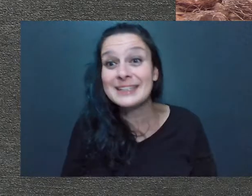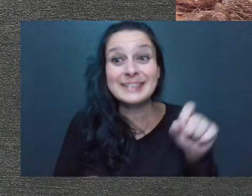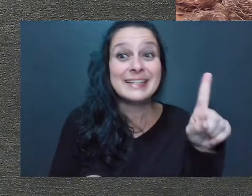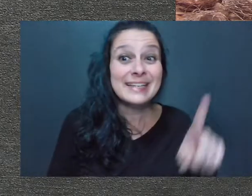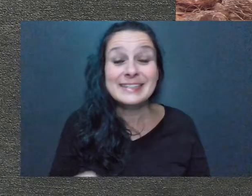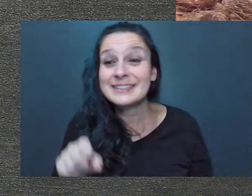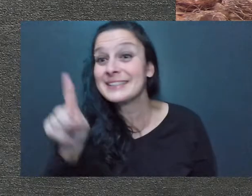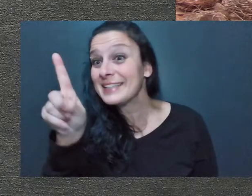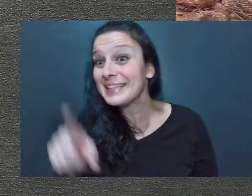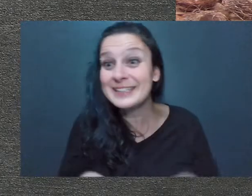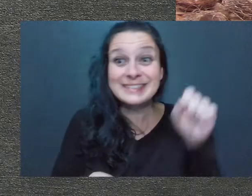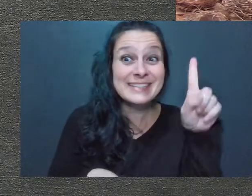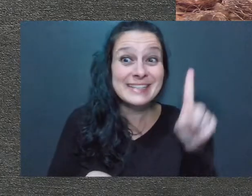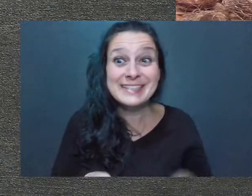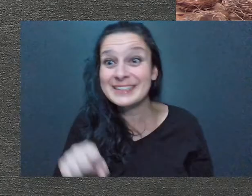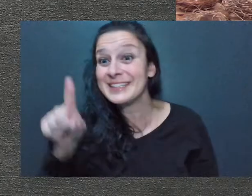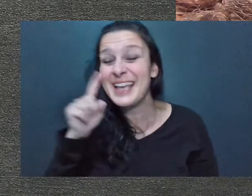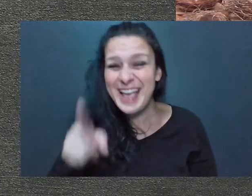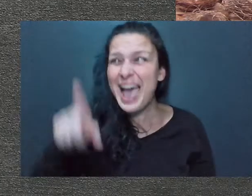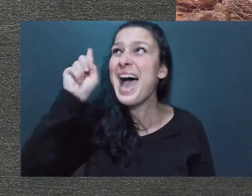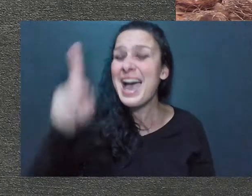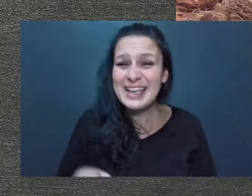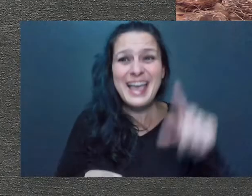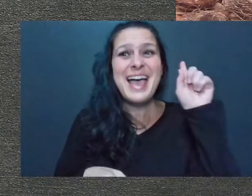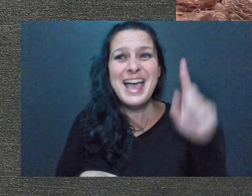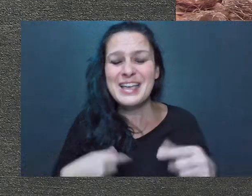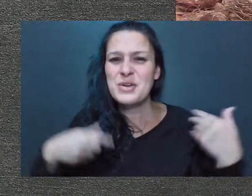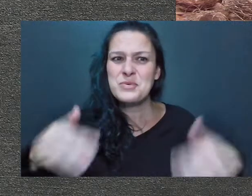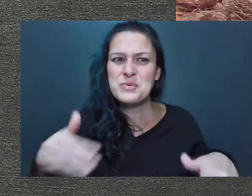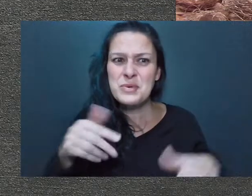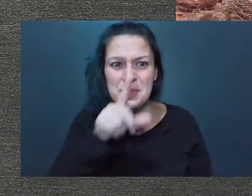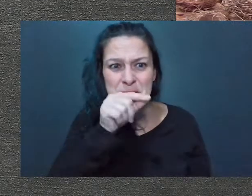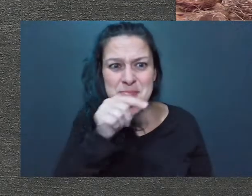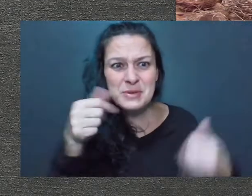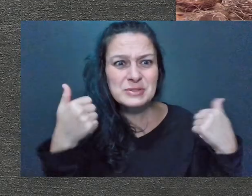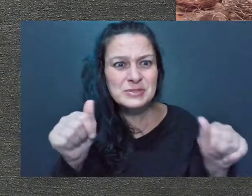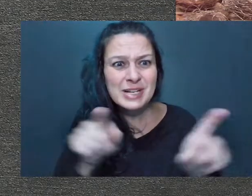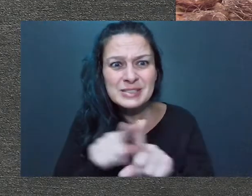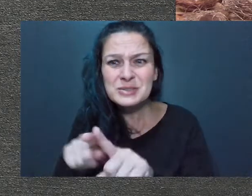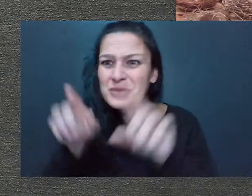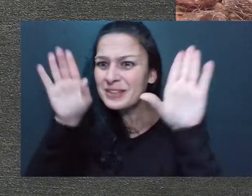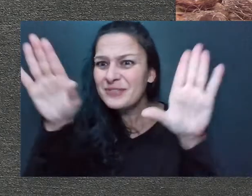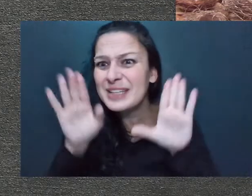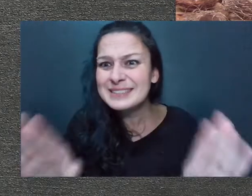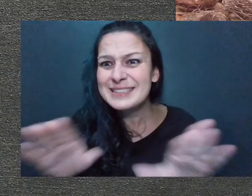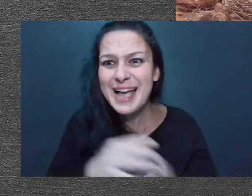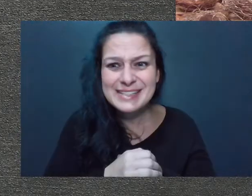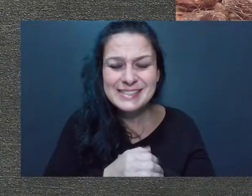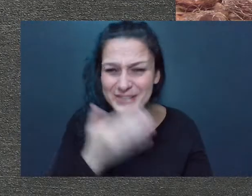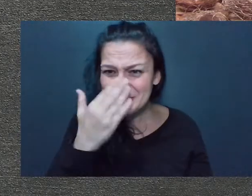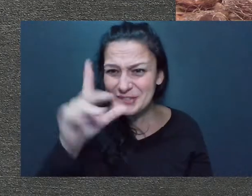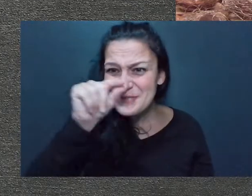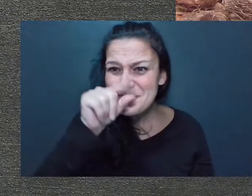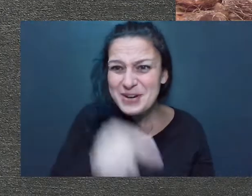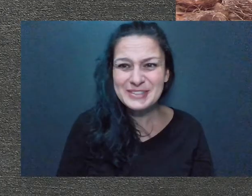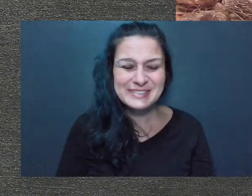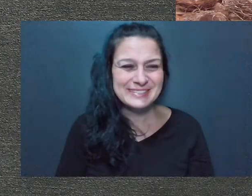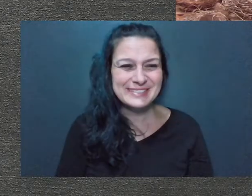Kick them. Kick them in front of you as high as you can, as high as you can. Oh, your bird's even trying. That's fantastic. You're a good bird.